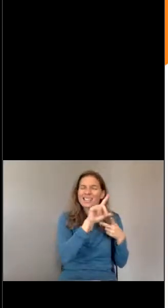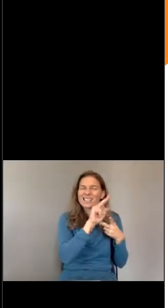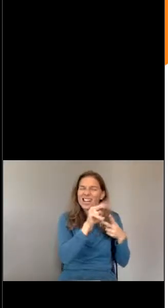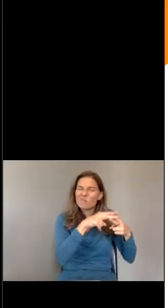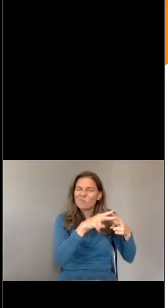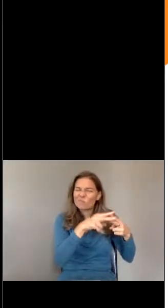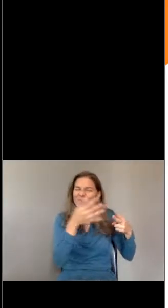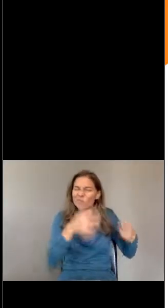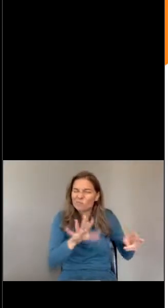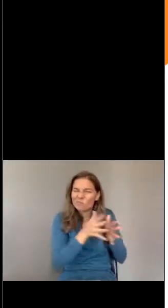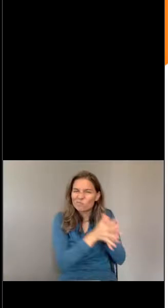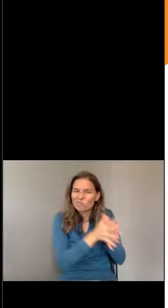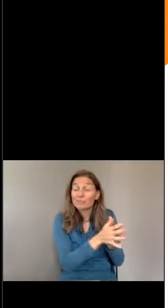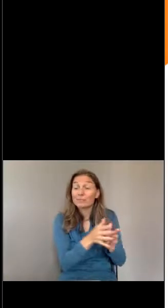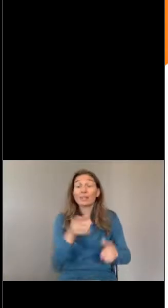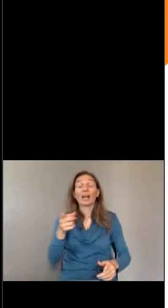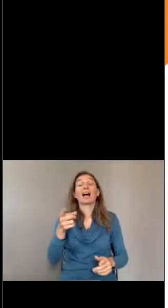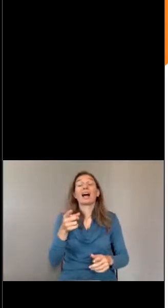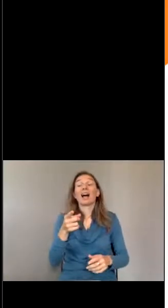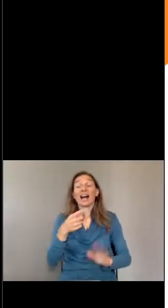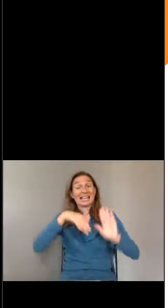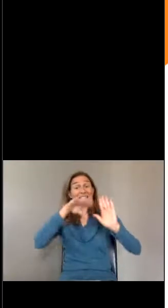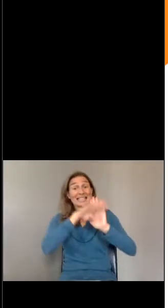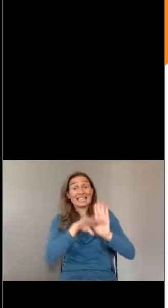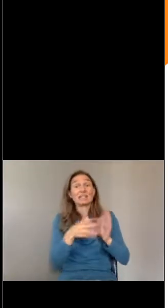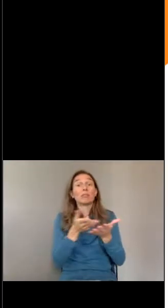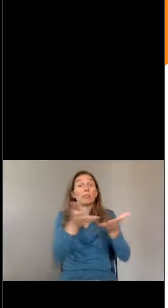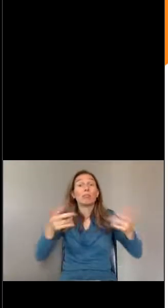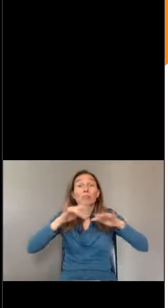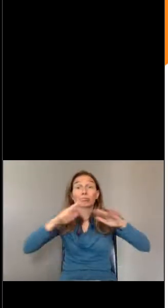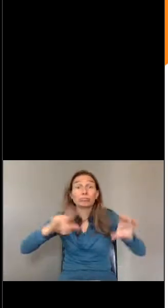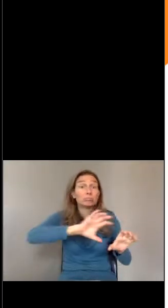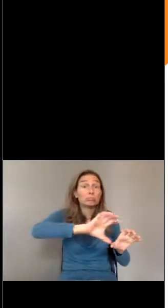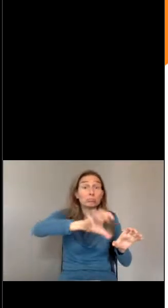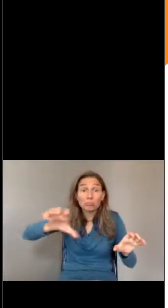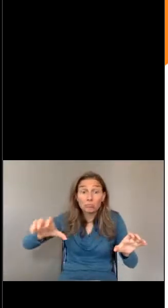of social protection, especially in low and middle income countries